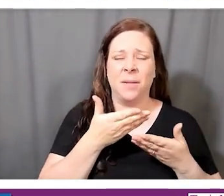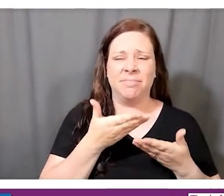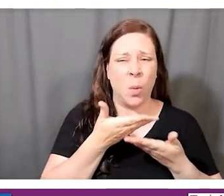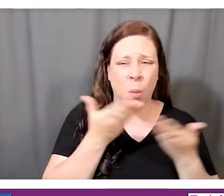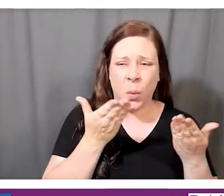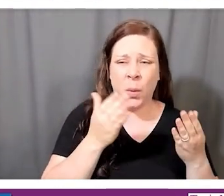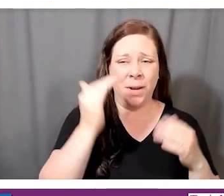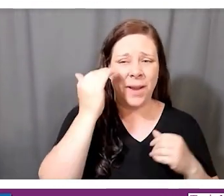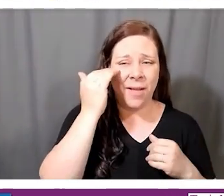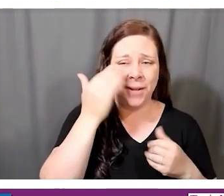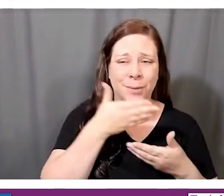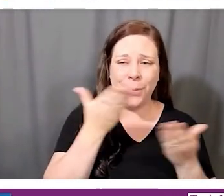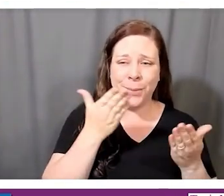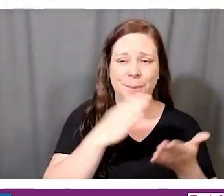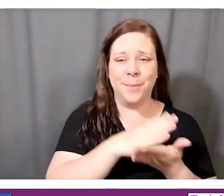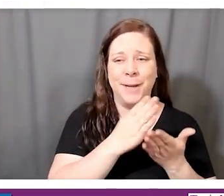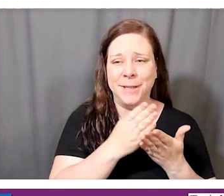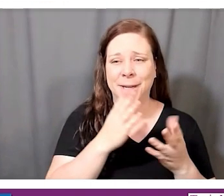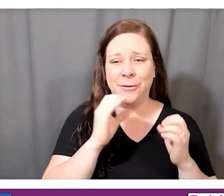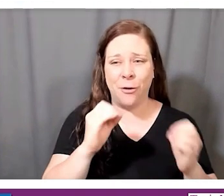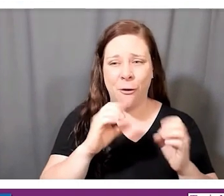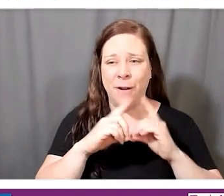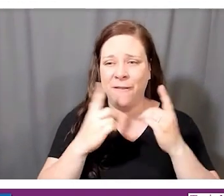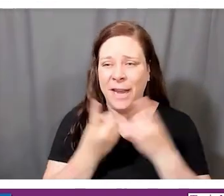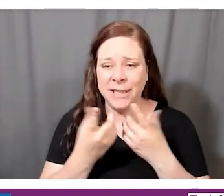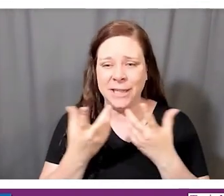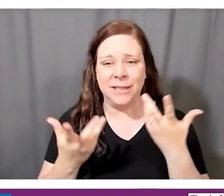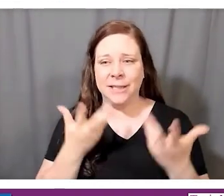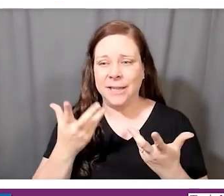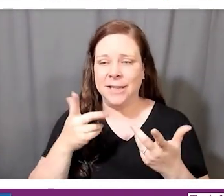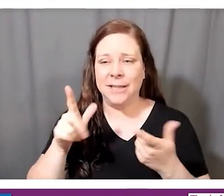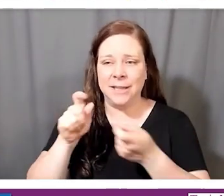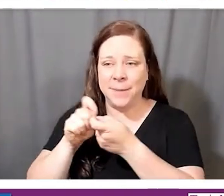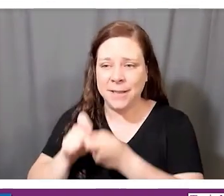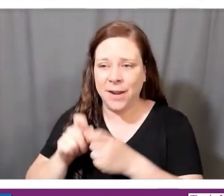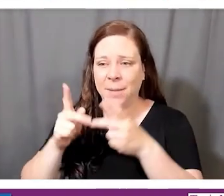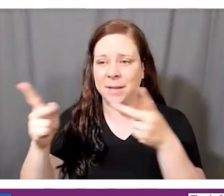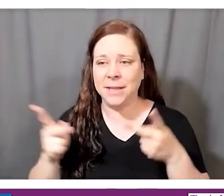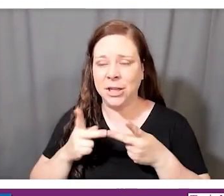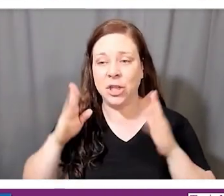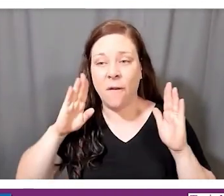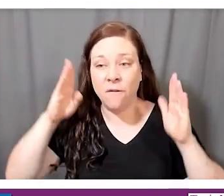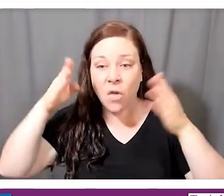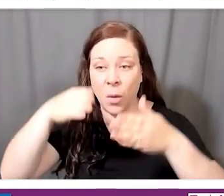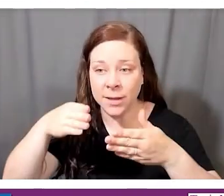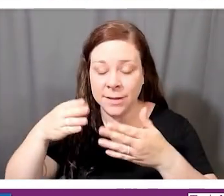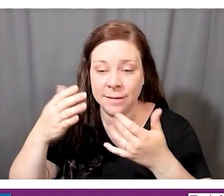zero divisions, and like specific positions focused on this to now, you know,